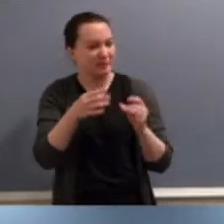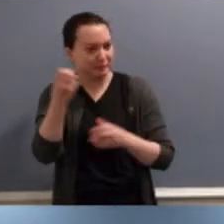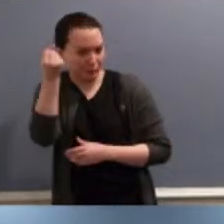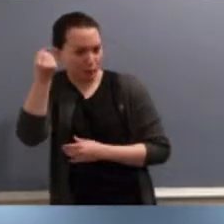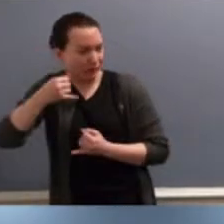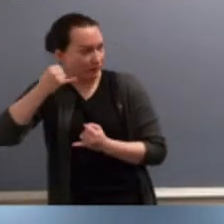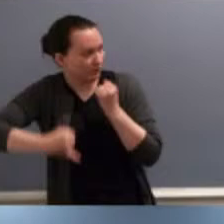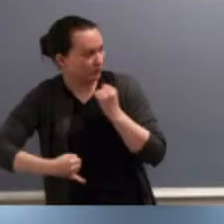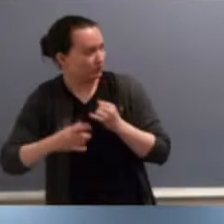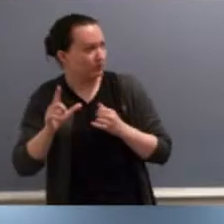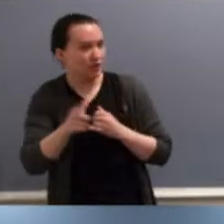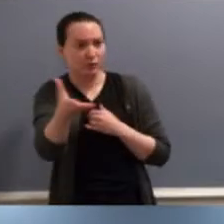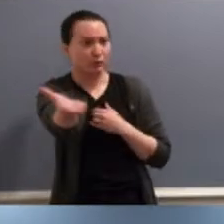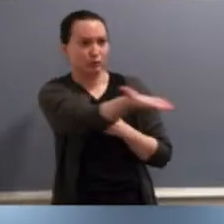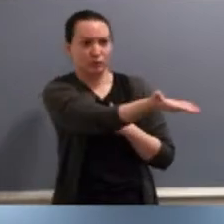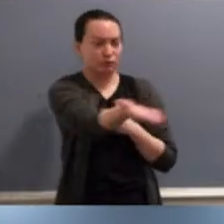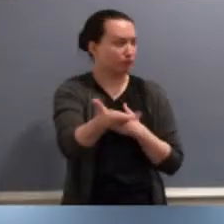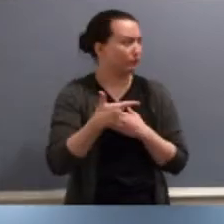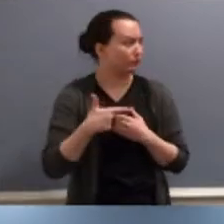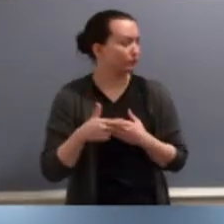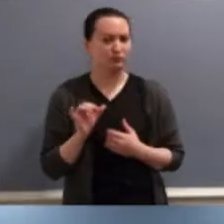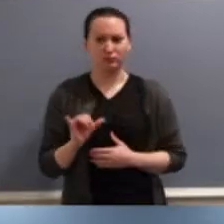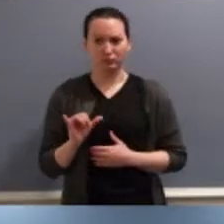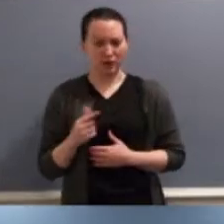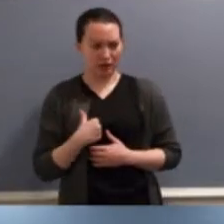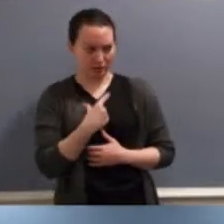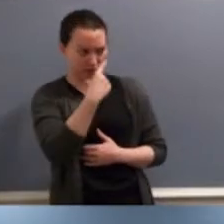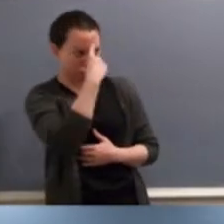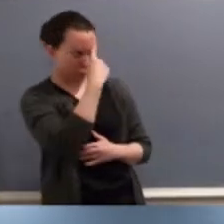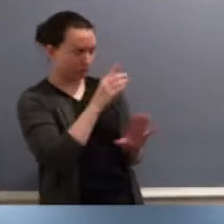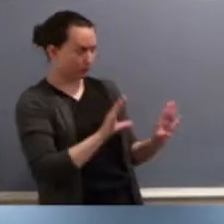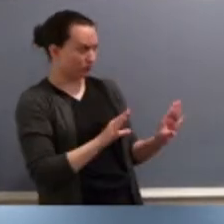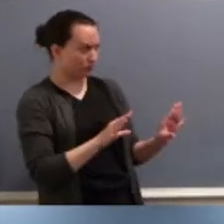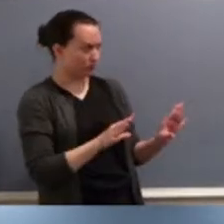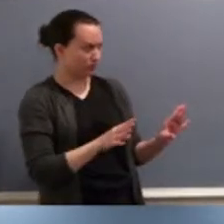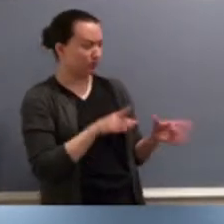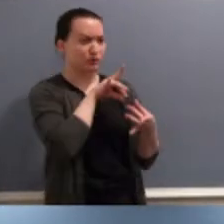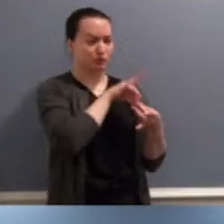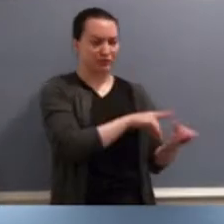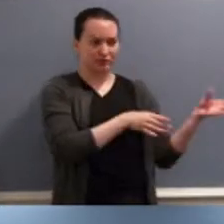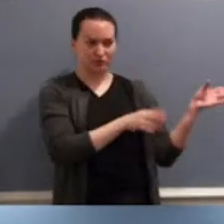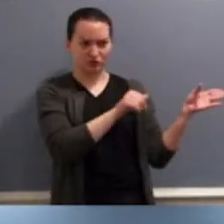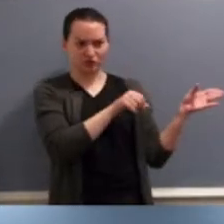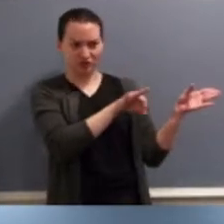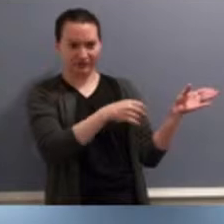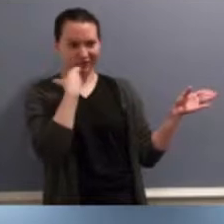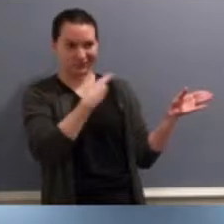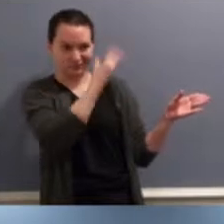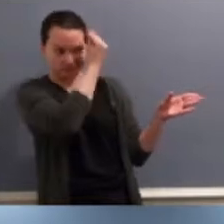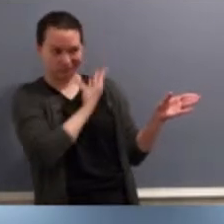whoever wants to talk I'd like to hear from them I mean as it relates to what he had just given us